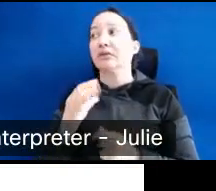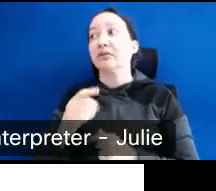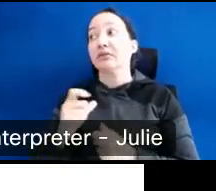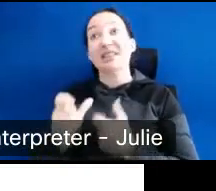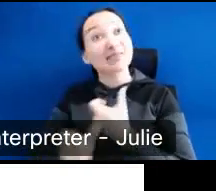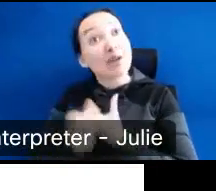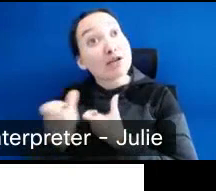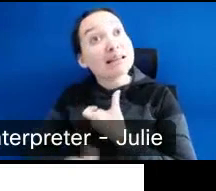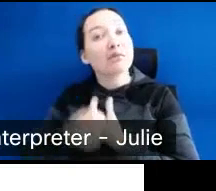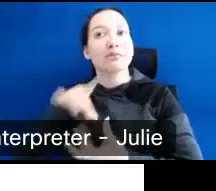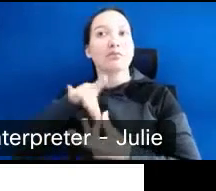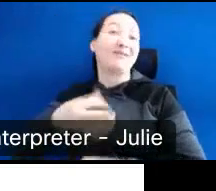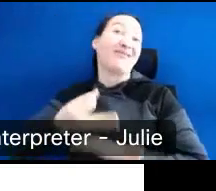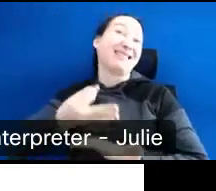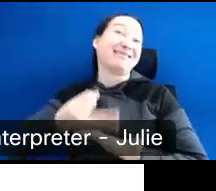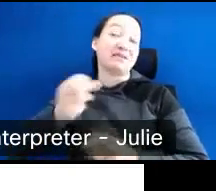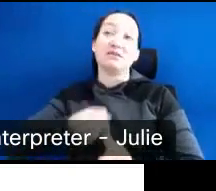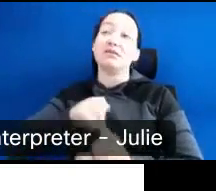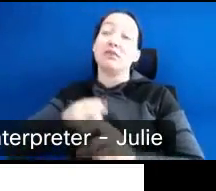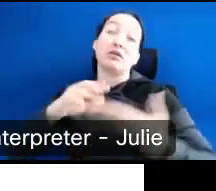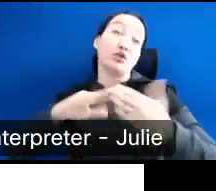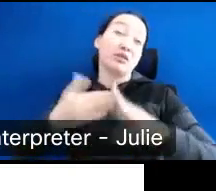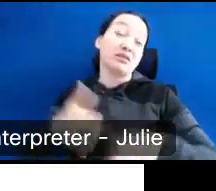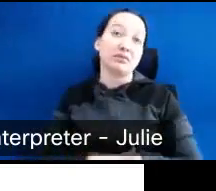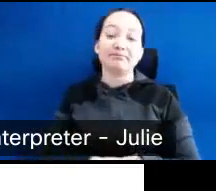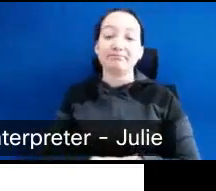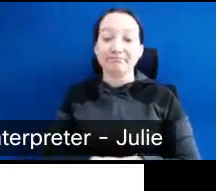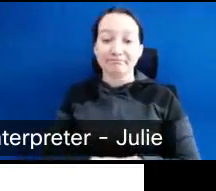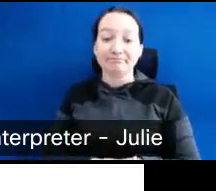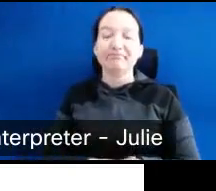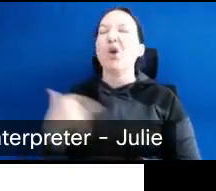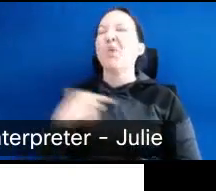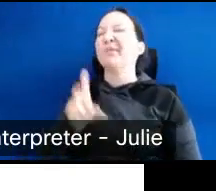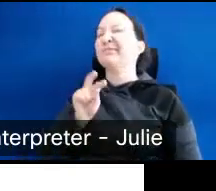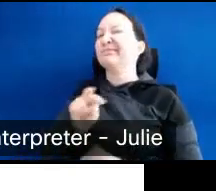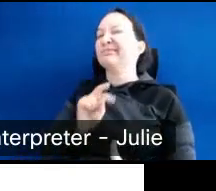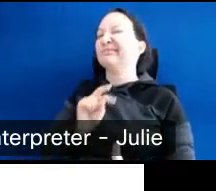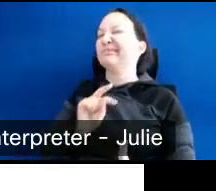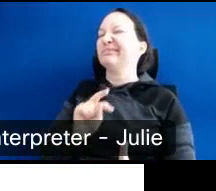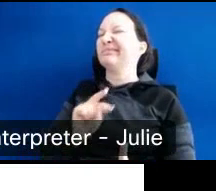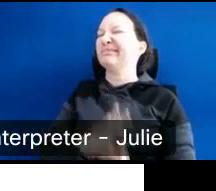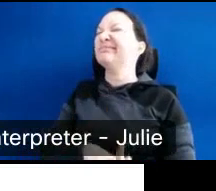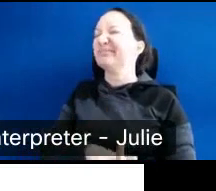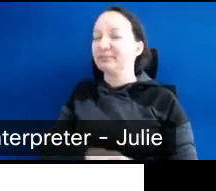Has to do finances that impact community we'll keep our eye on it. Yeah and and.